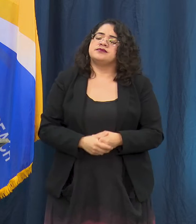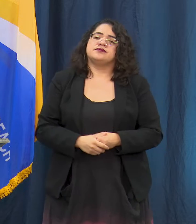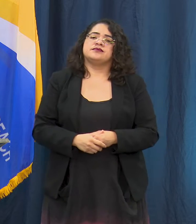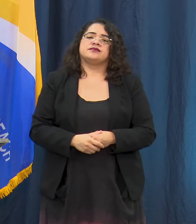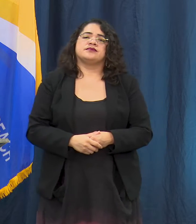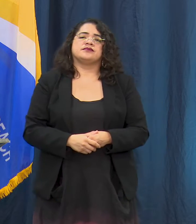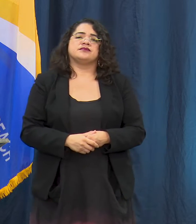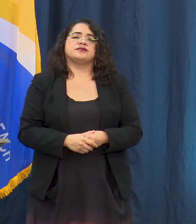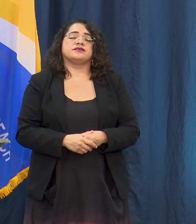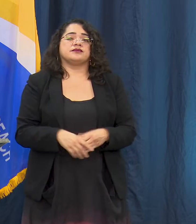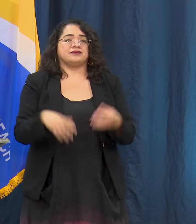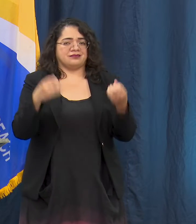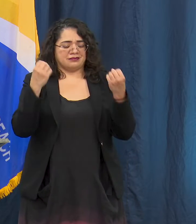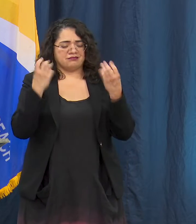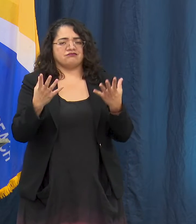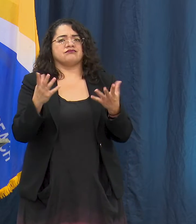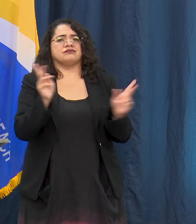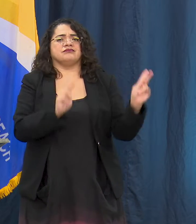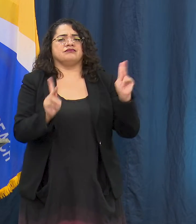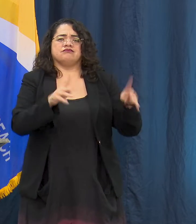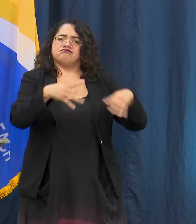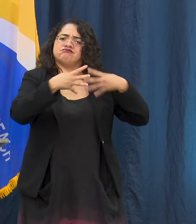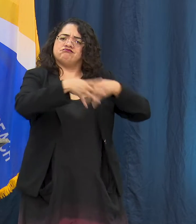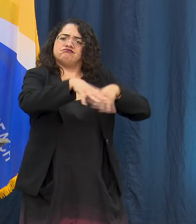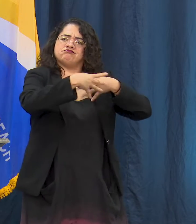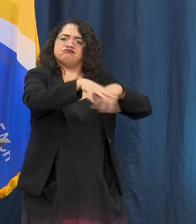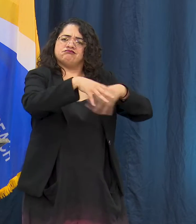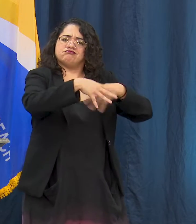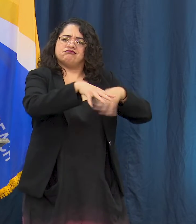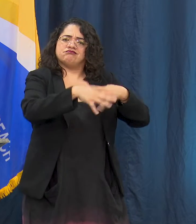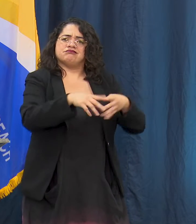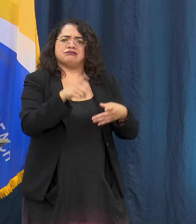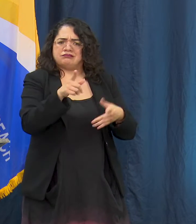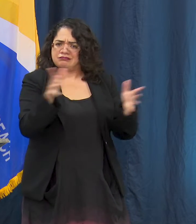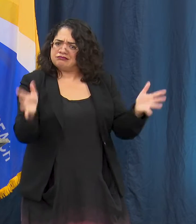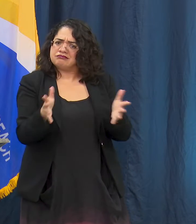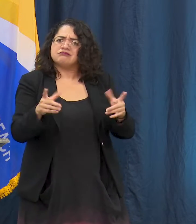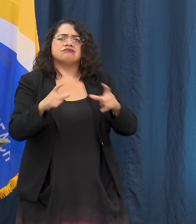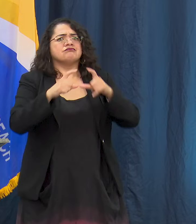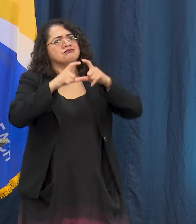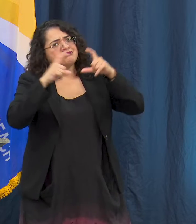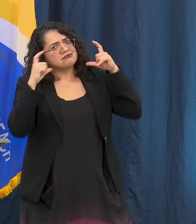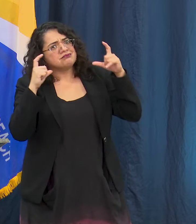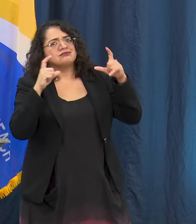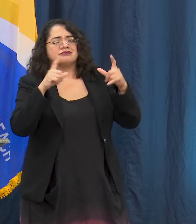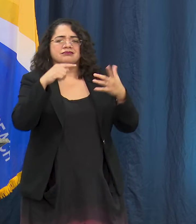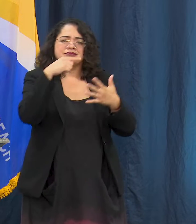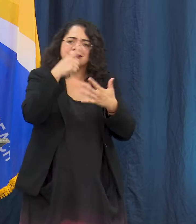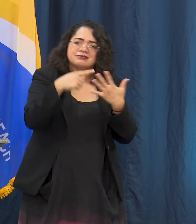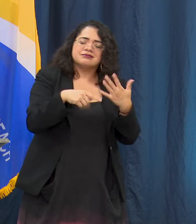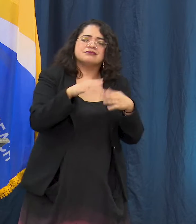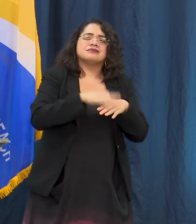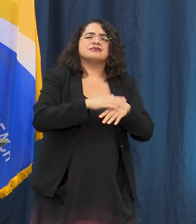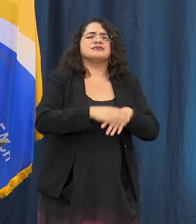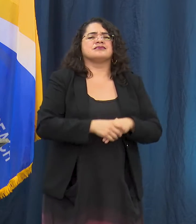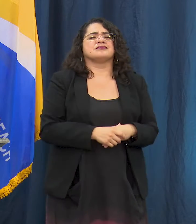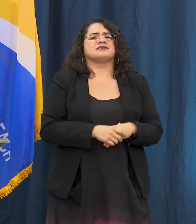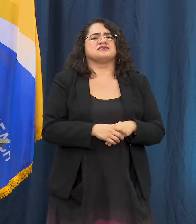people that are gathering safely for the protest and you've encouraged to do so, wear their masks, if they can gather safely for protests